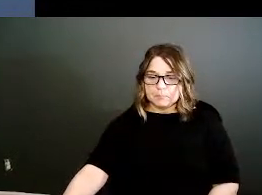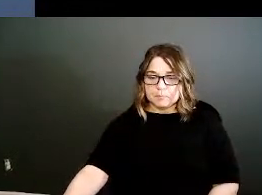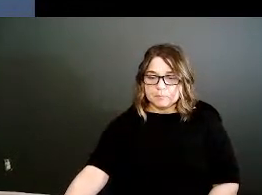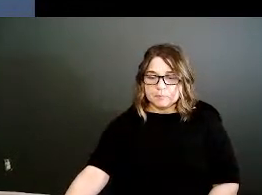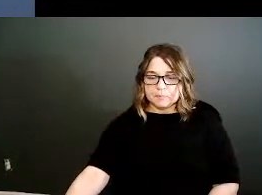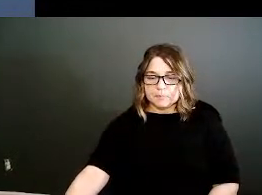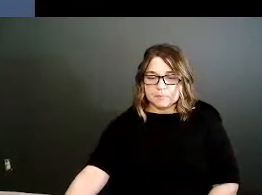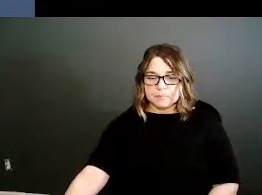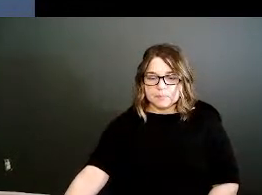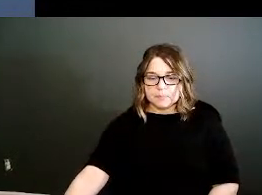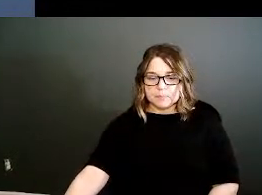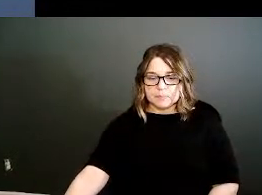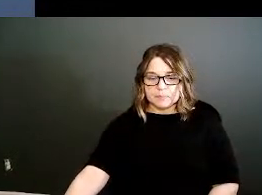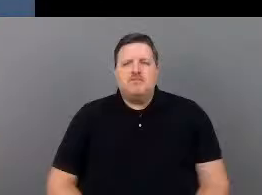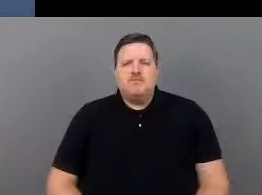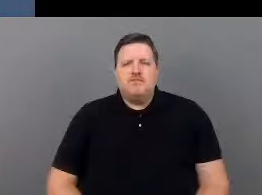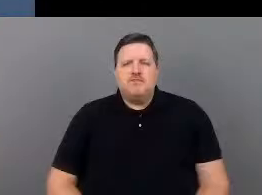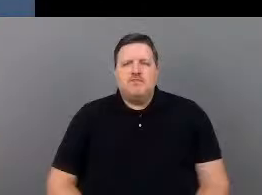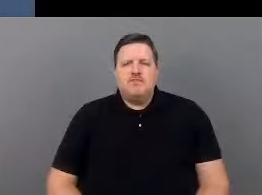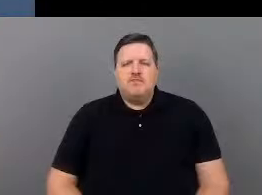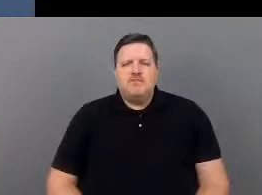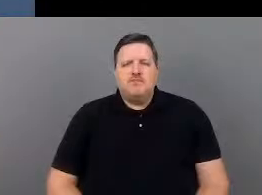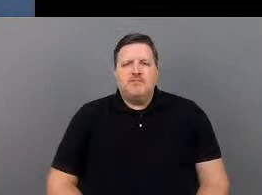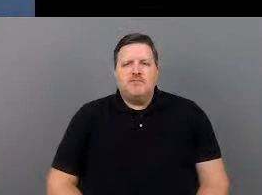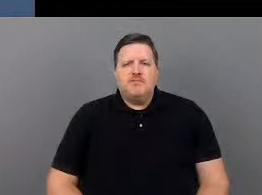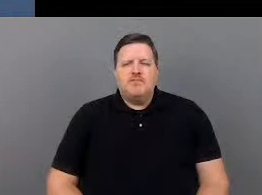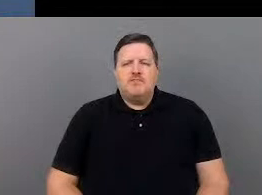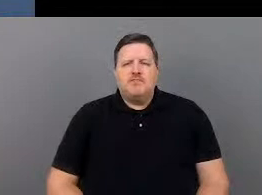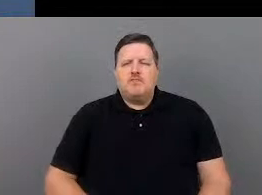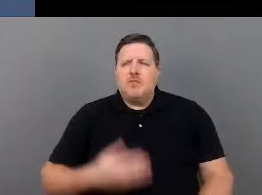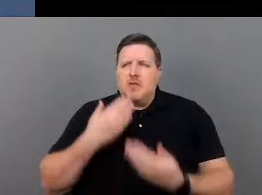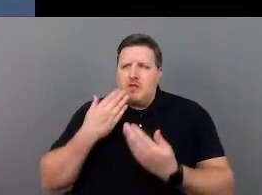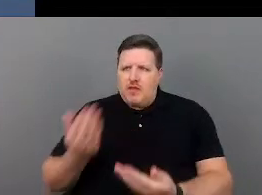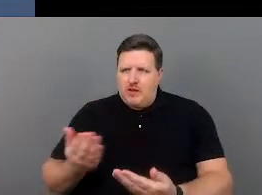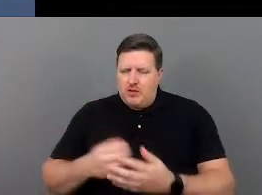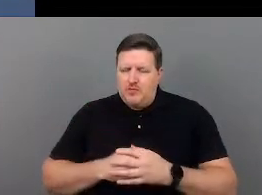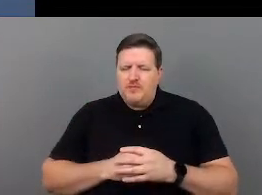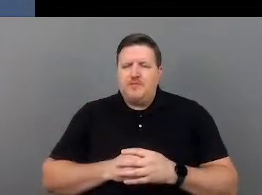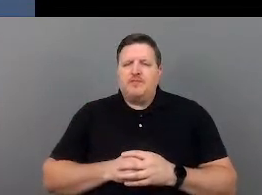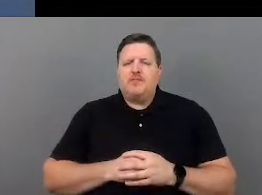THROUGH 70. WHICH WILL BE JASON